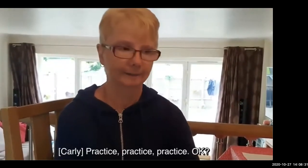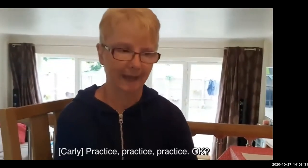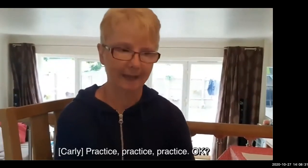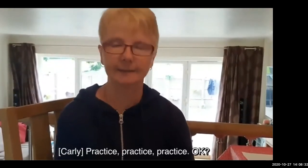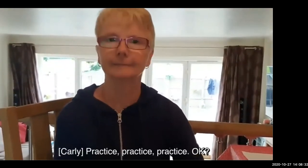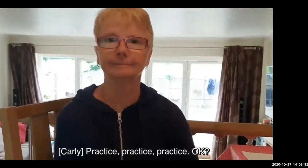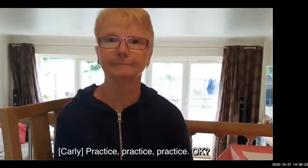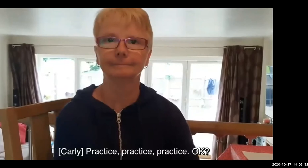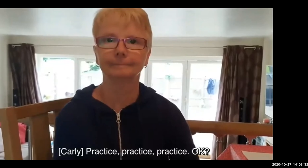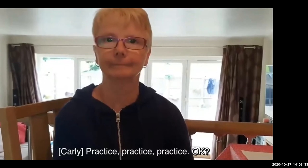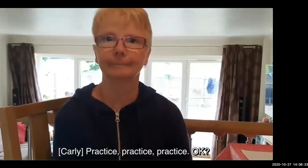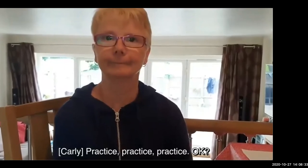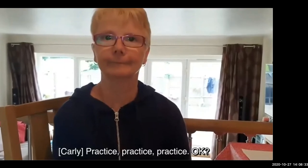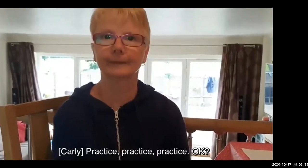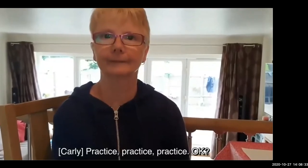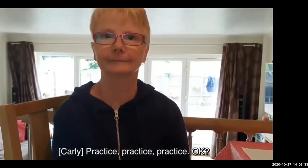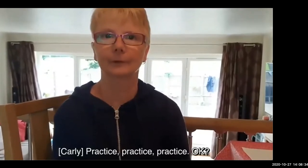practice practice practice okay